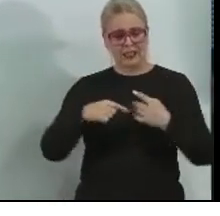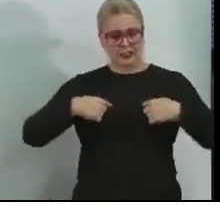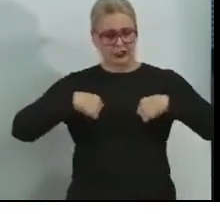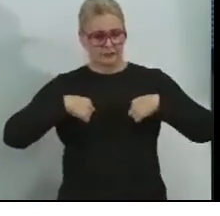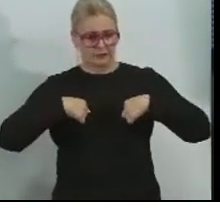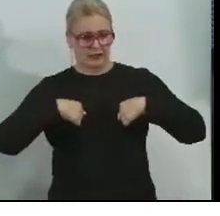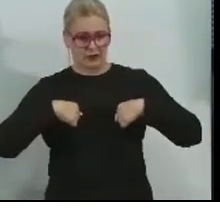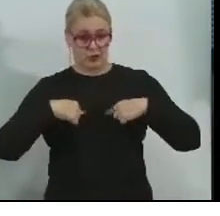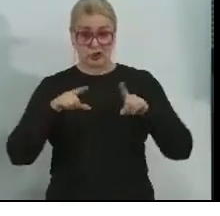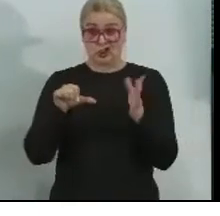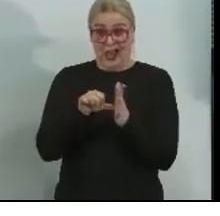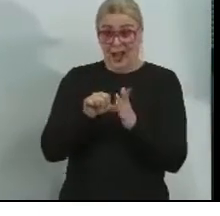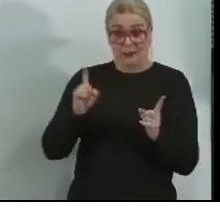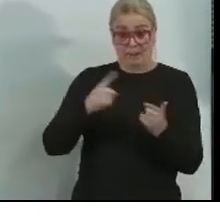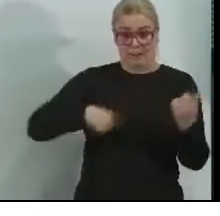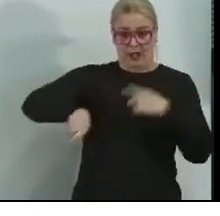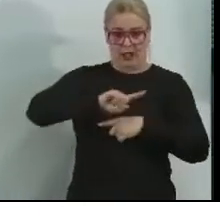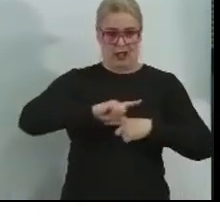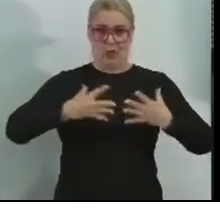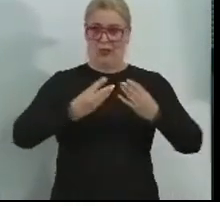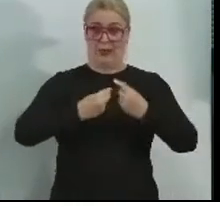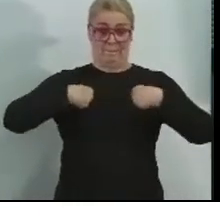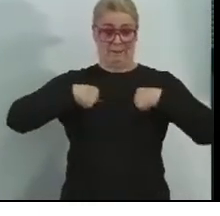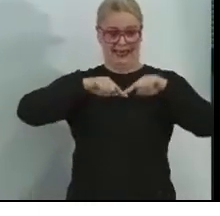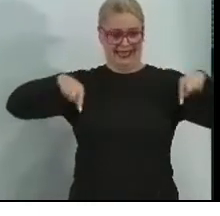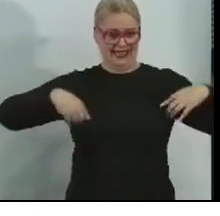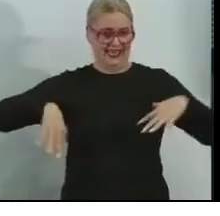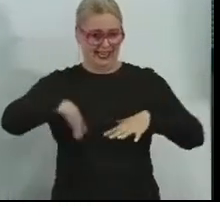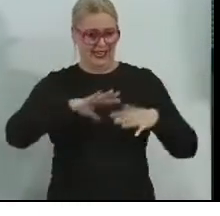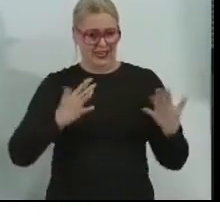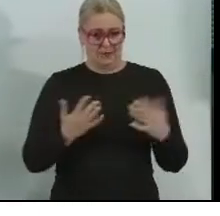go be part of the broadcasting team of Channel 4, completely new to me.